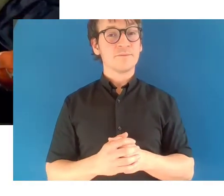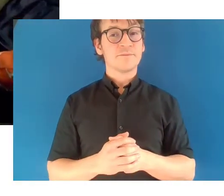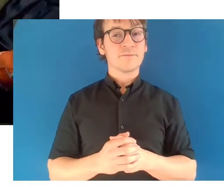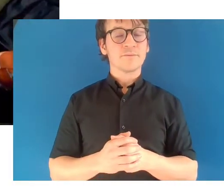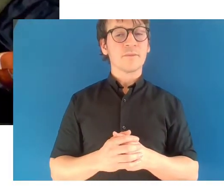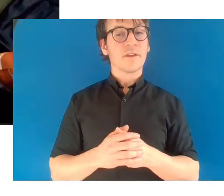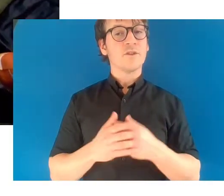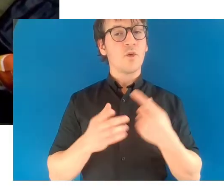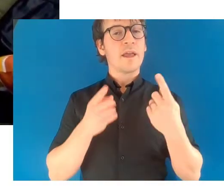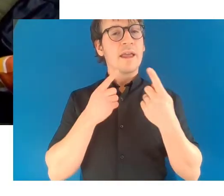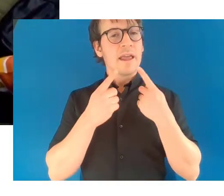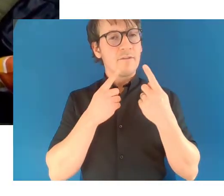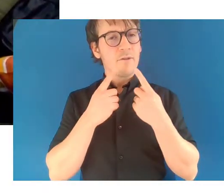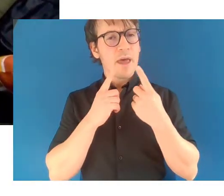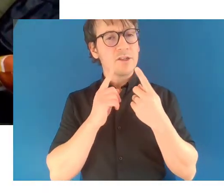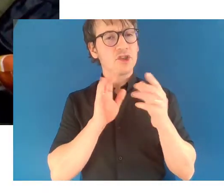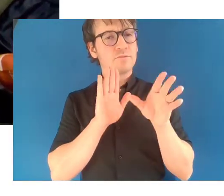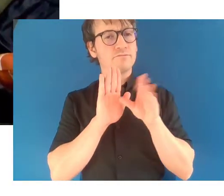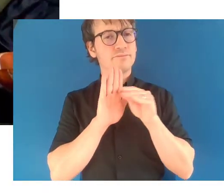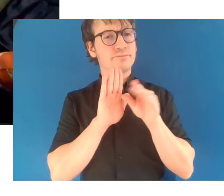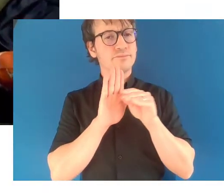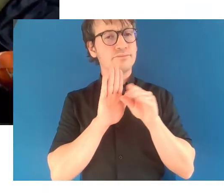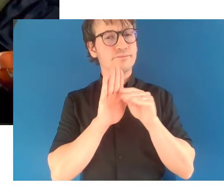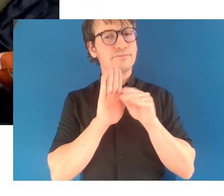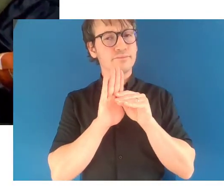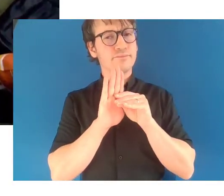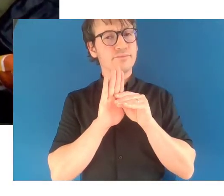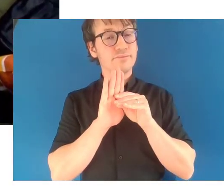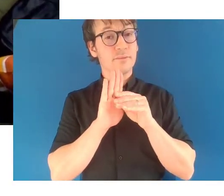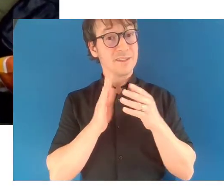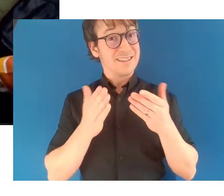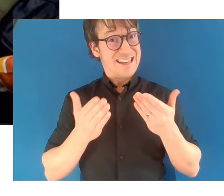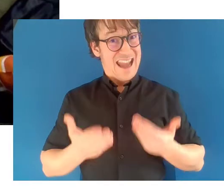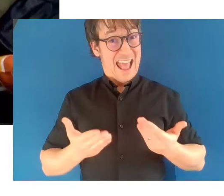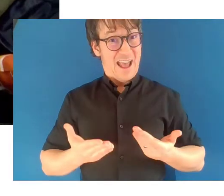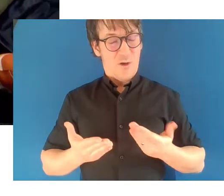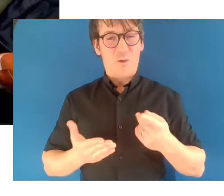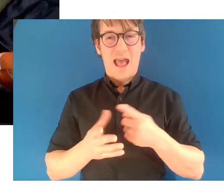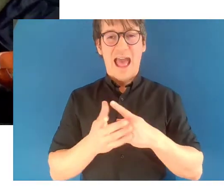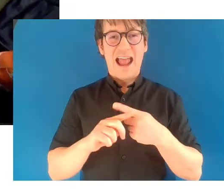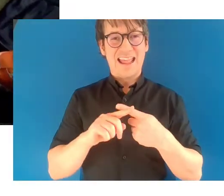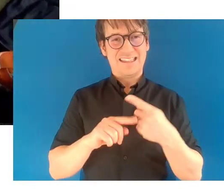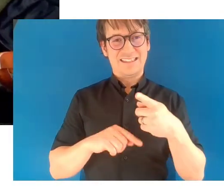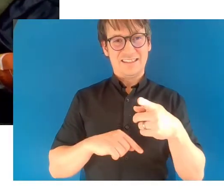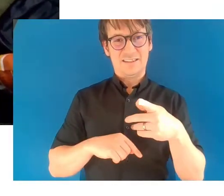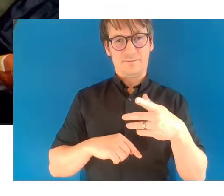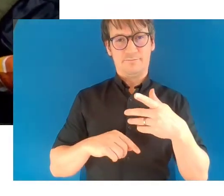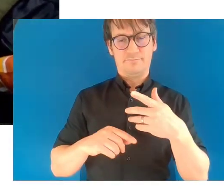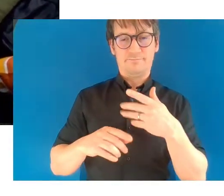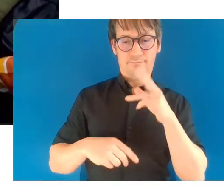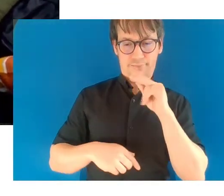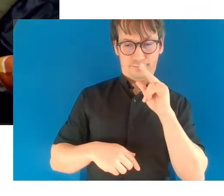Then, so based on the data that it gets - in this case it was Alex speaking to it - the